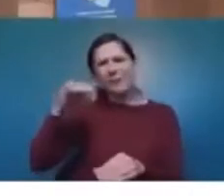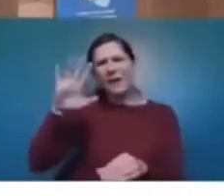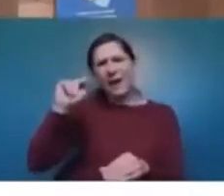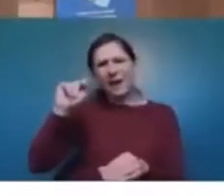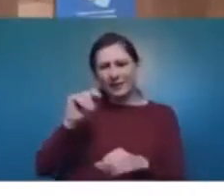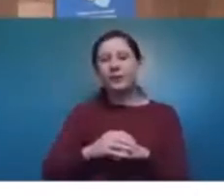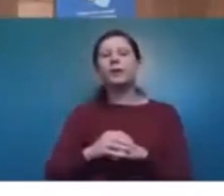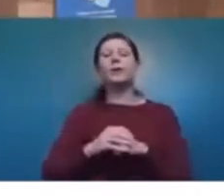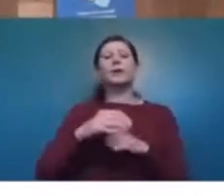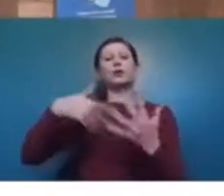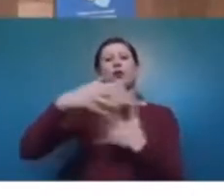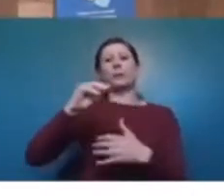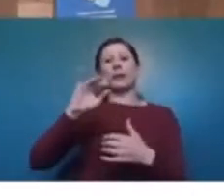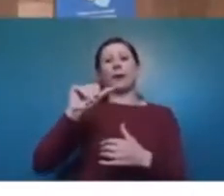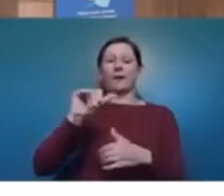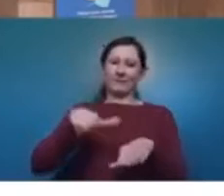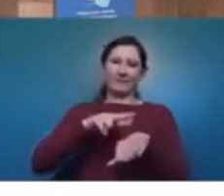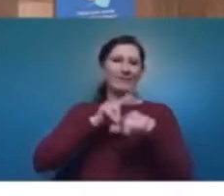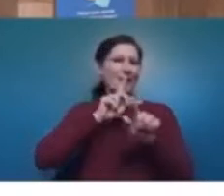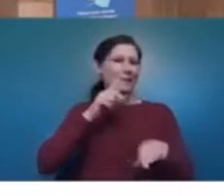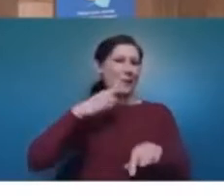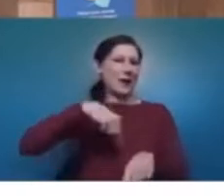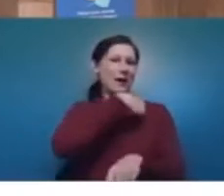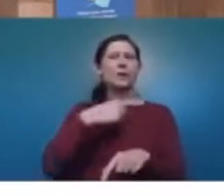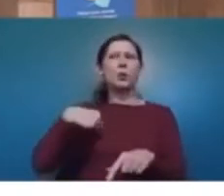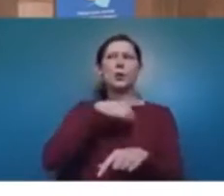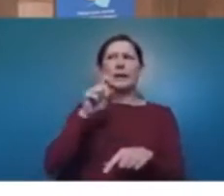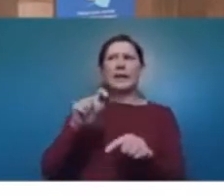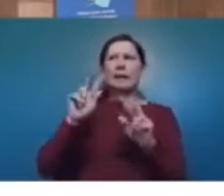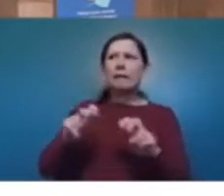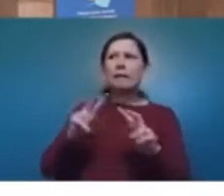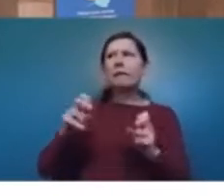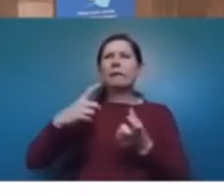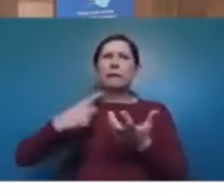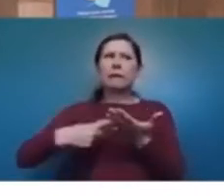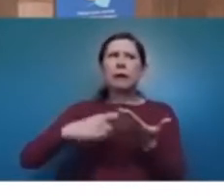Social media was the natural answer for us. But we needed to explore what that would look like and how we could make it